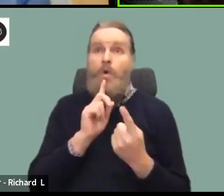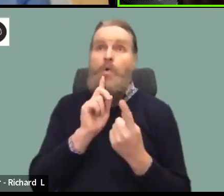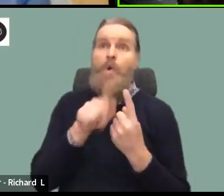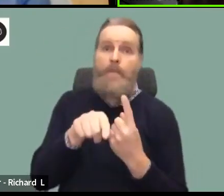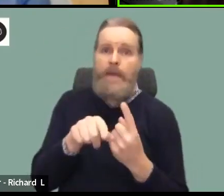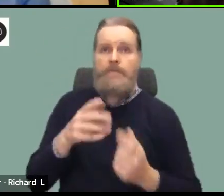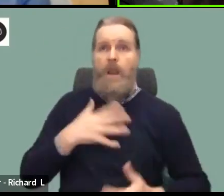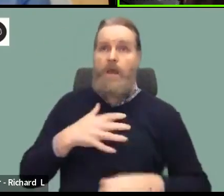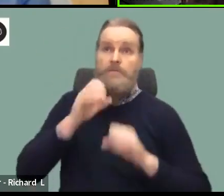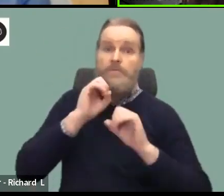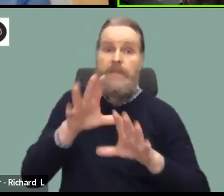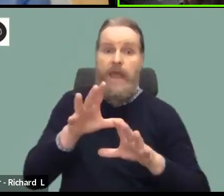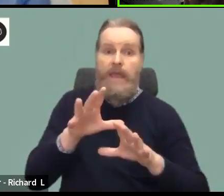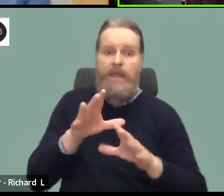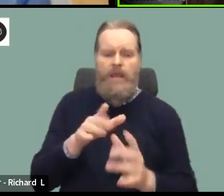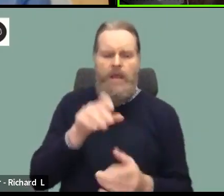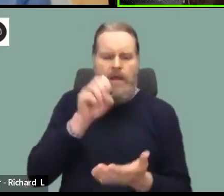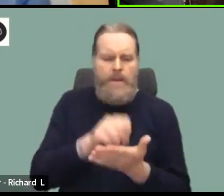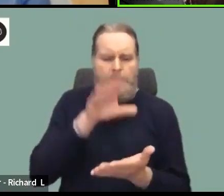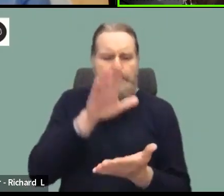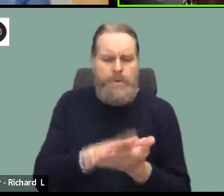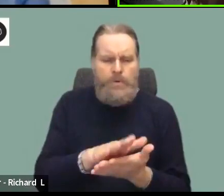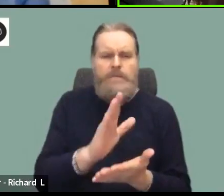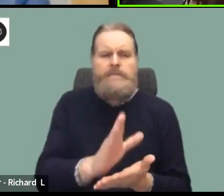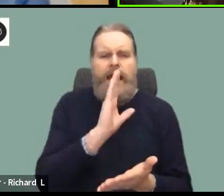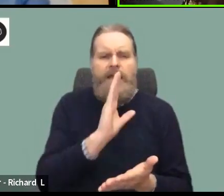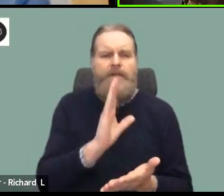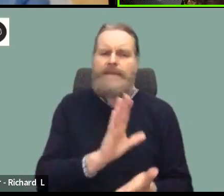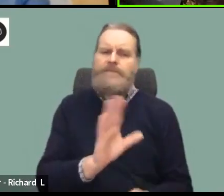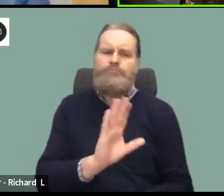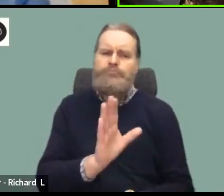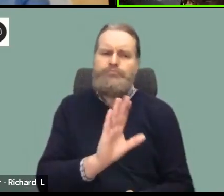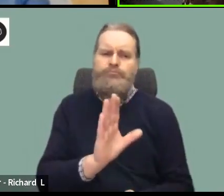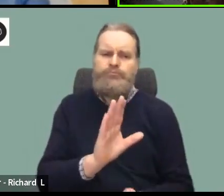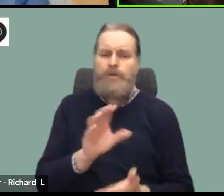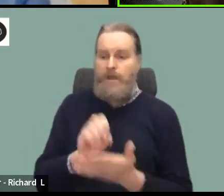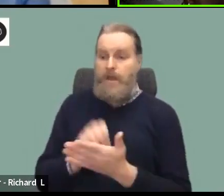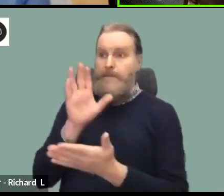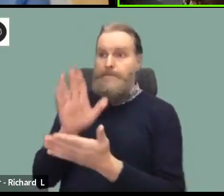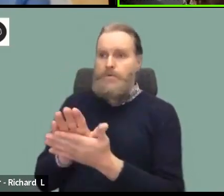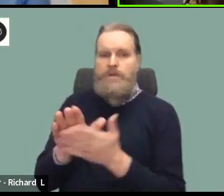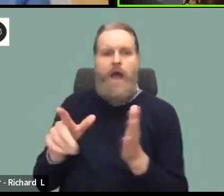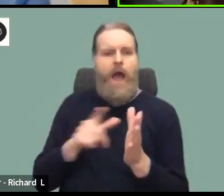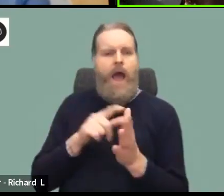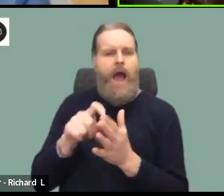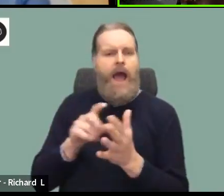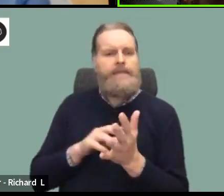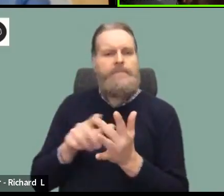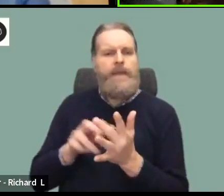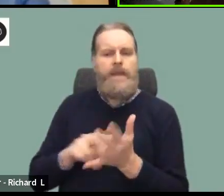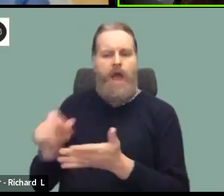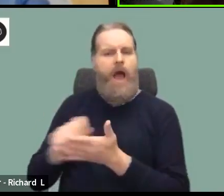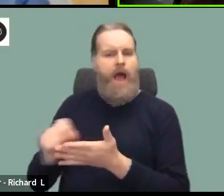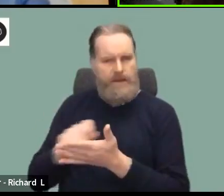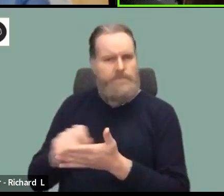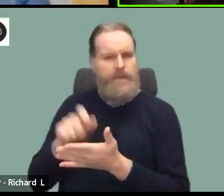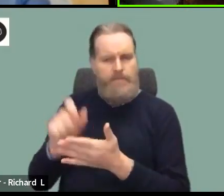read, then do. do use the admins don't mess use the admins don't, message me directly. ly or you are ly or you put stuff in in the chat